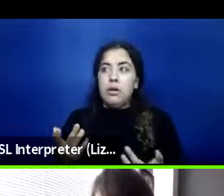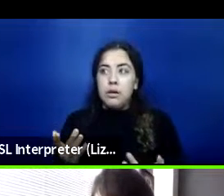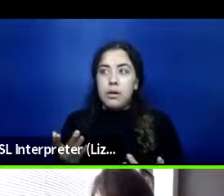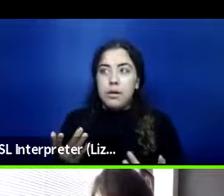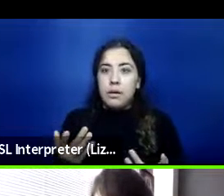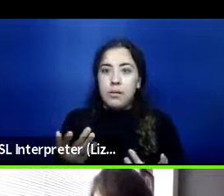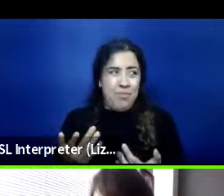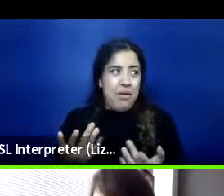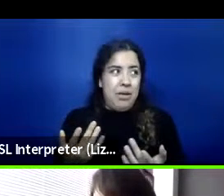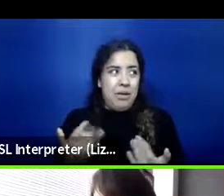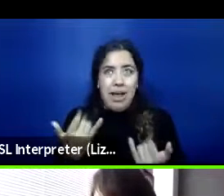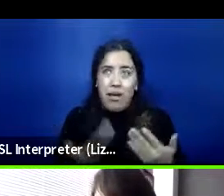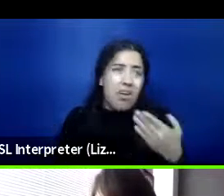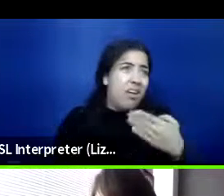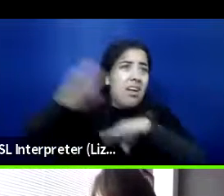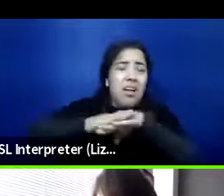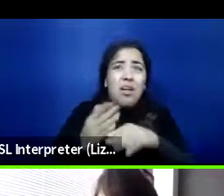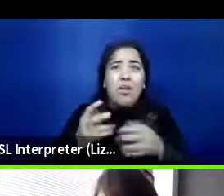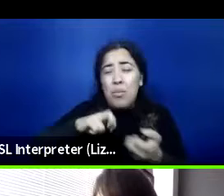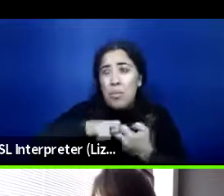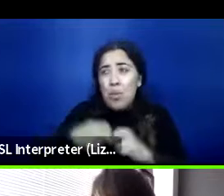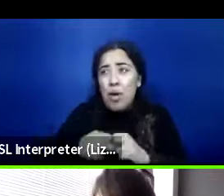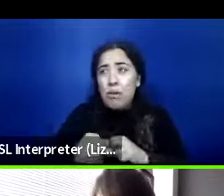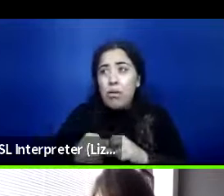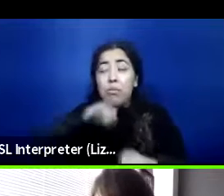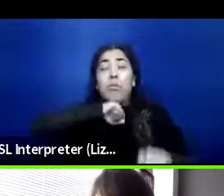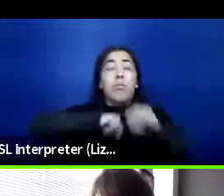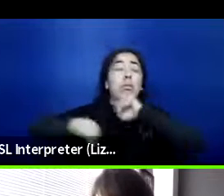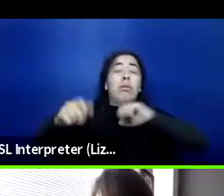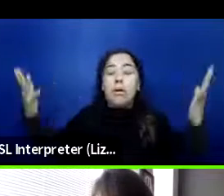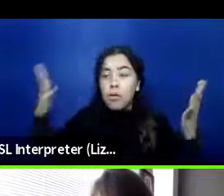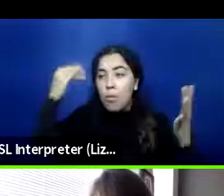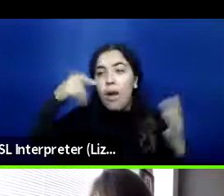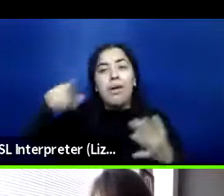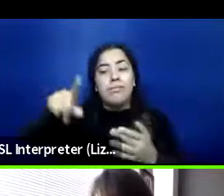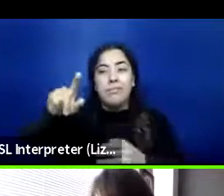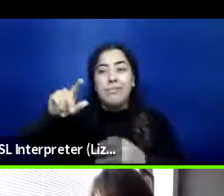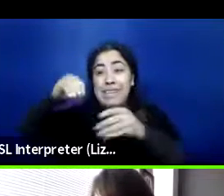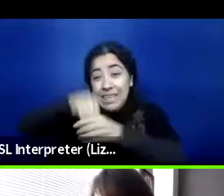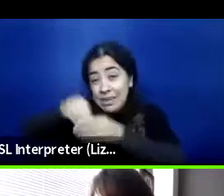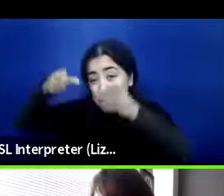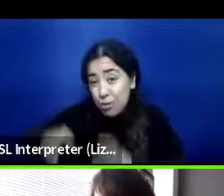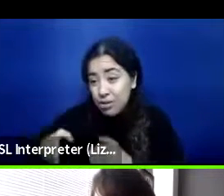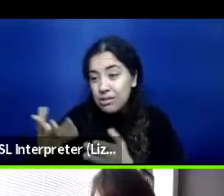and government offices and nonprofits who might be available to help people,